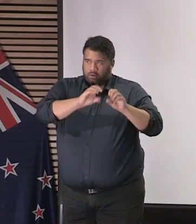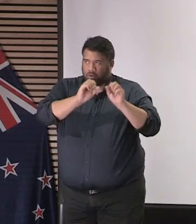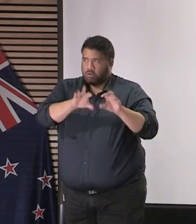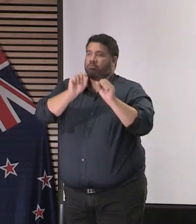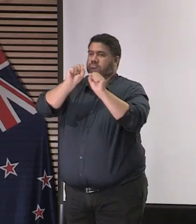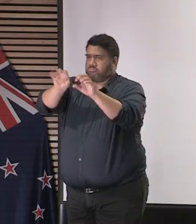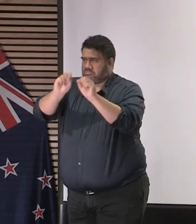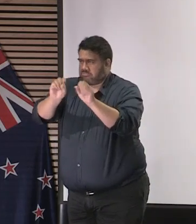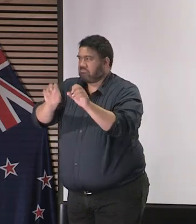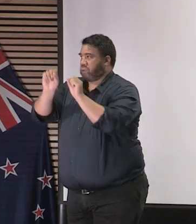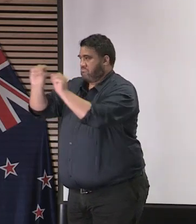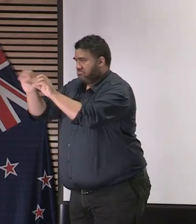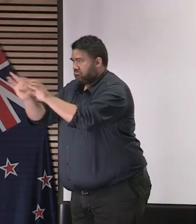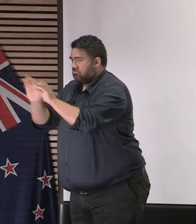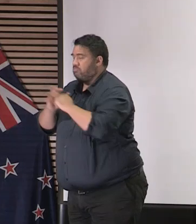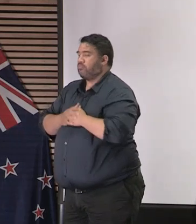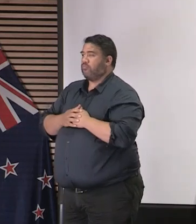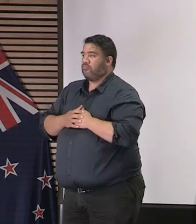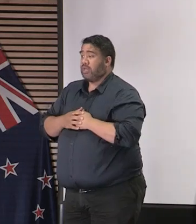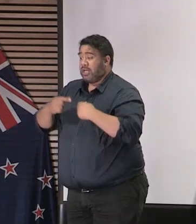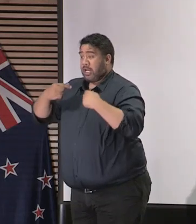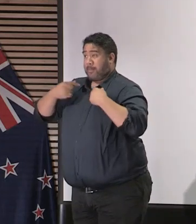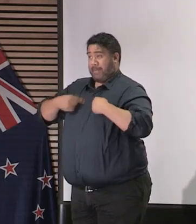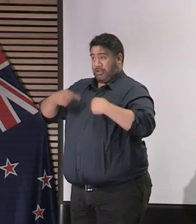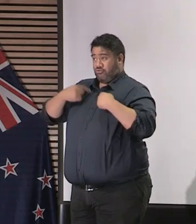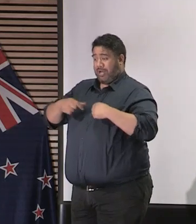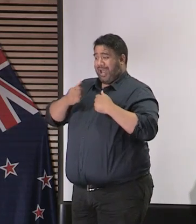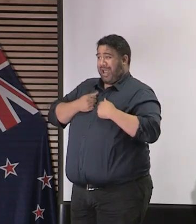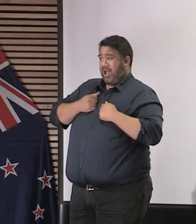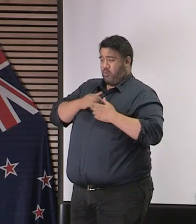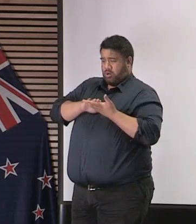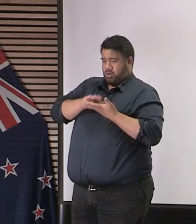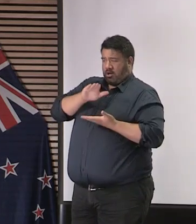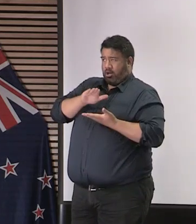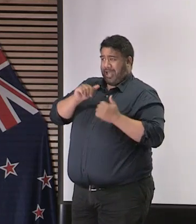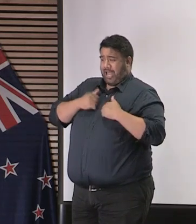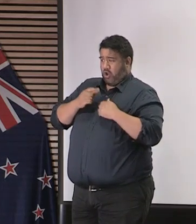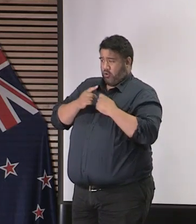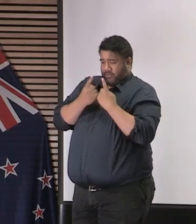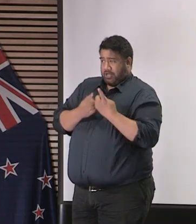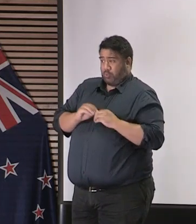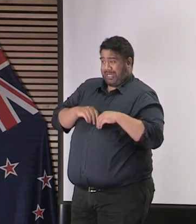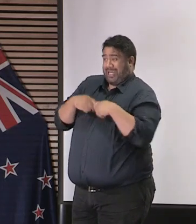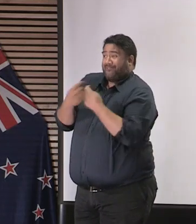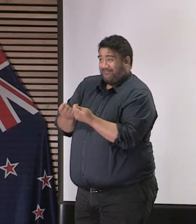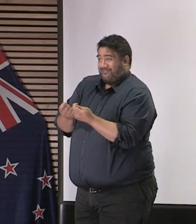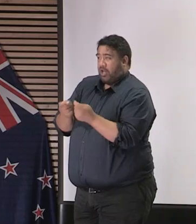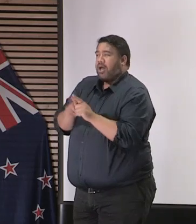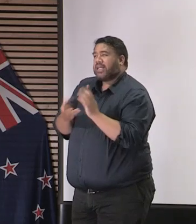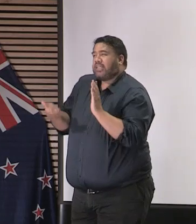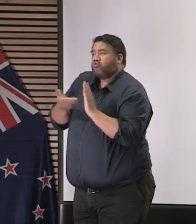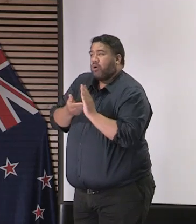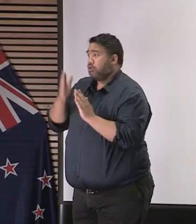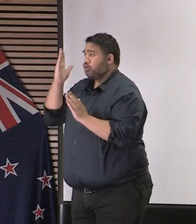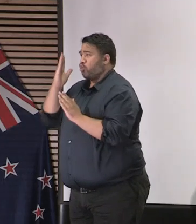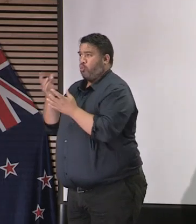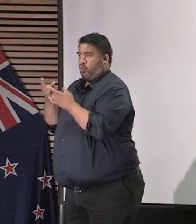materials will be delivered in